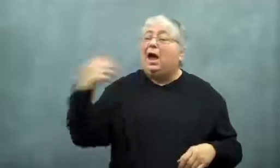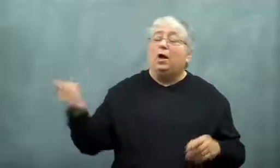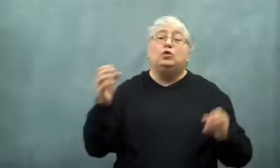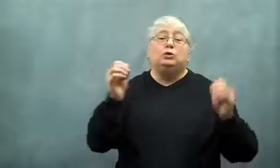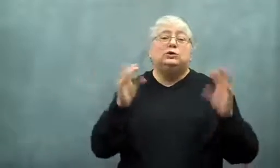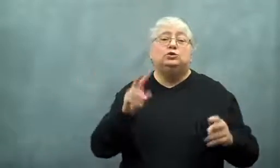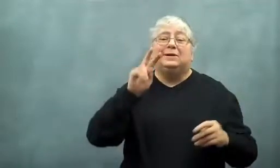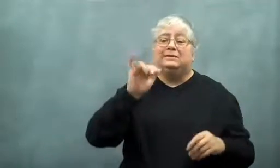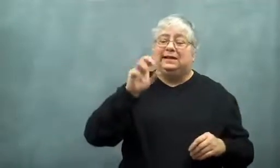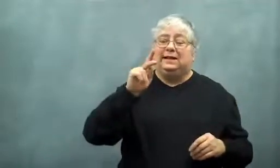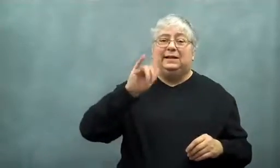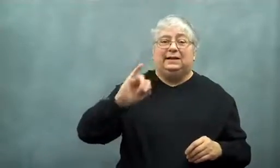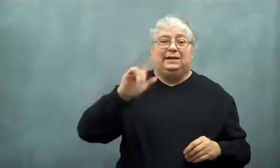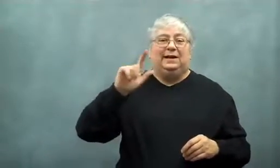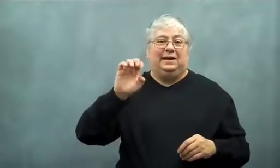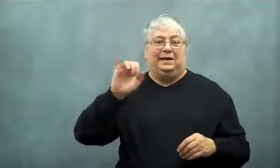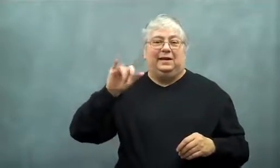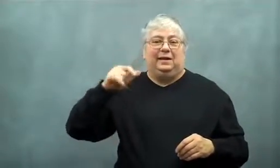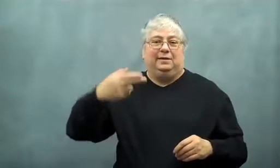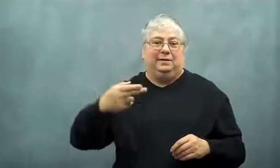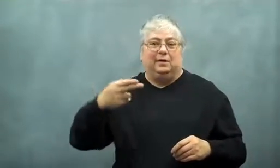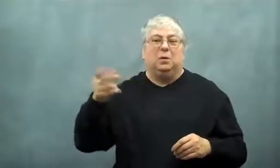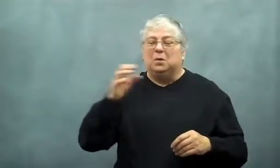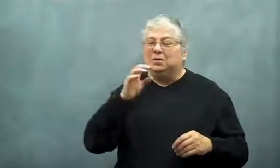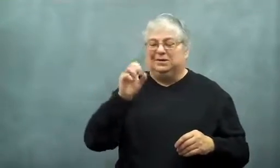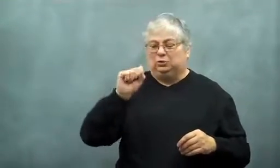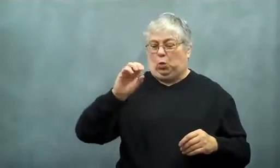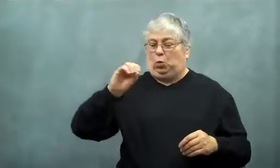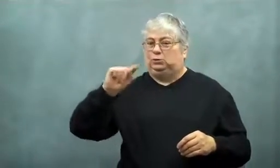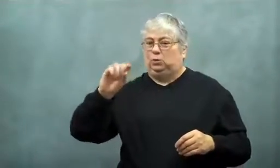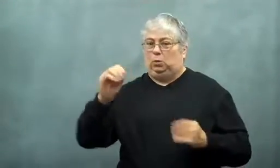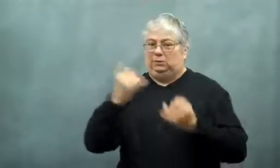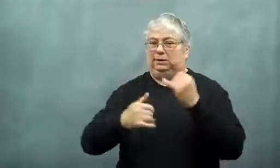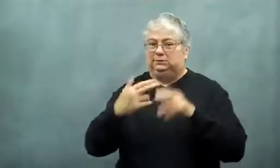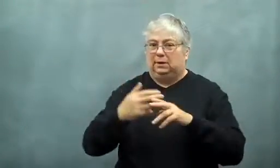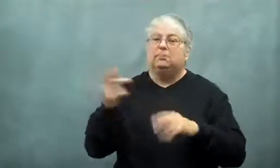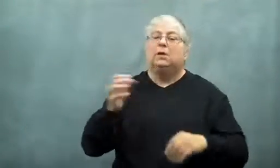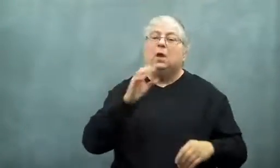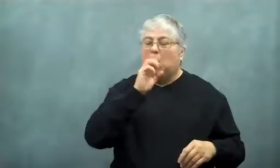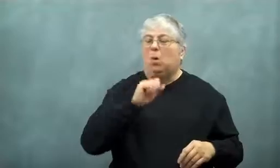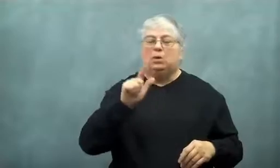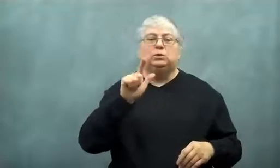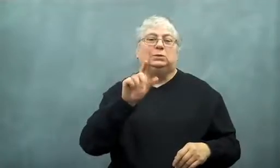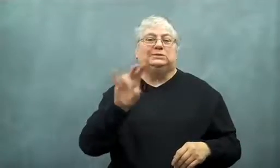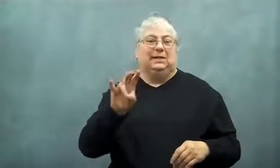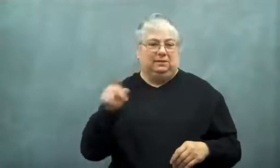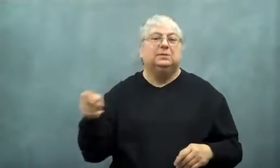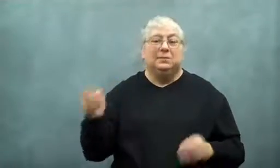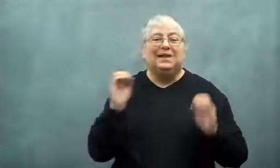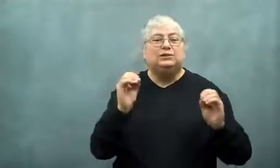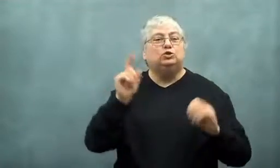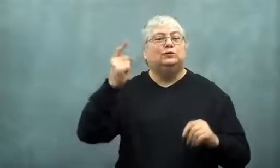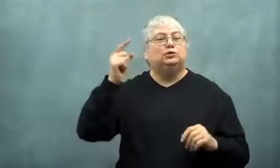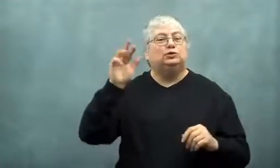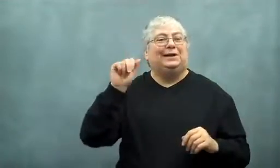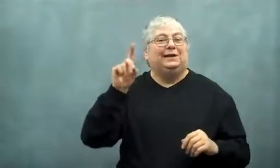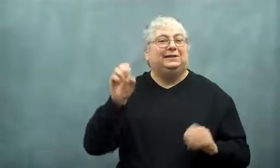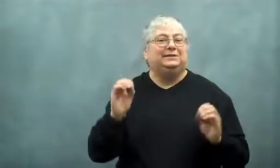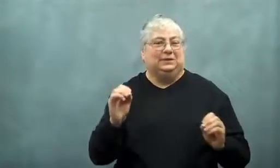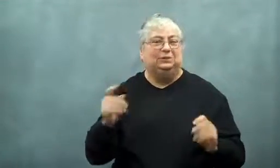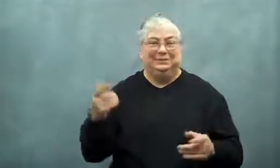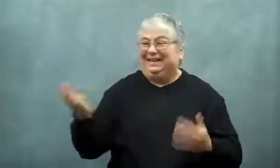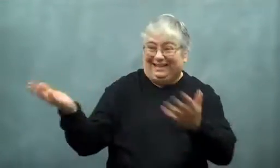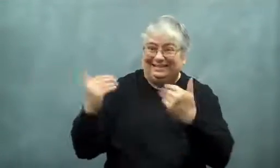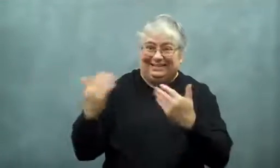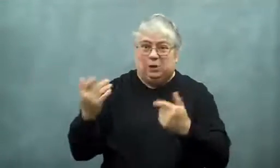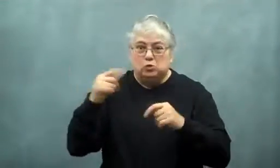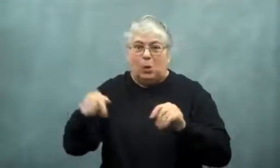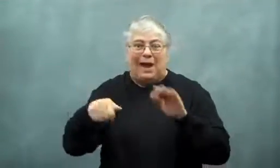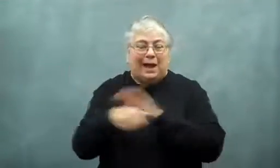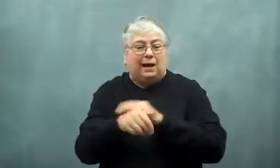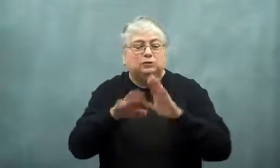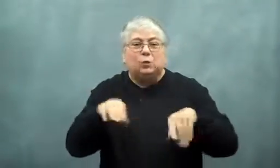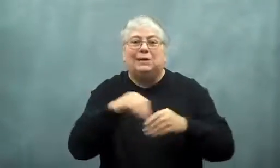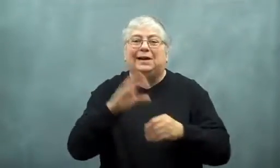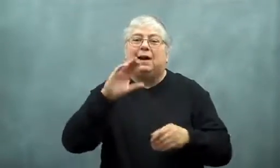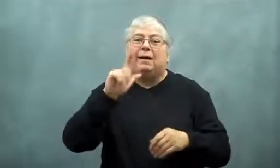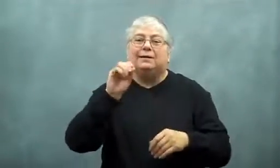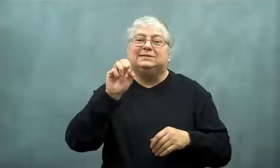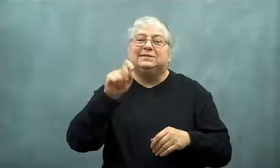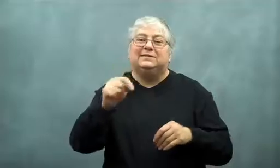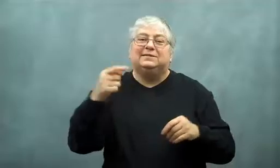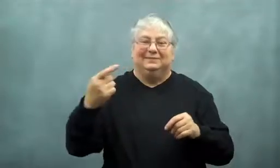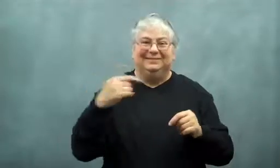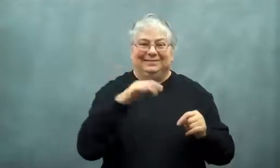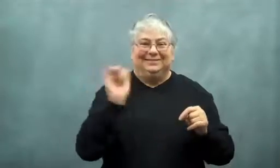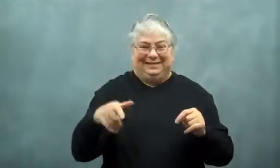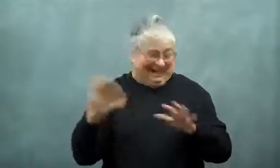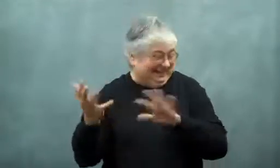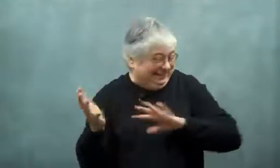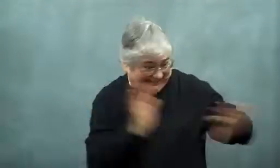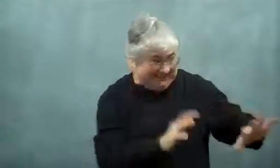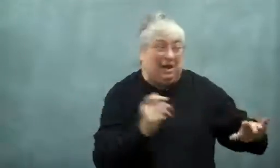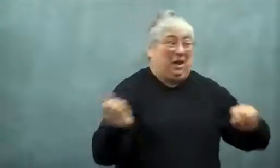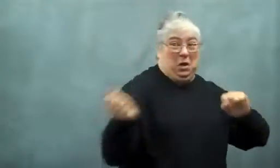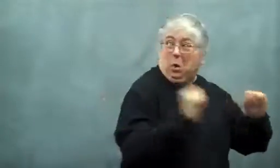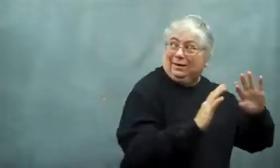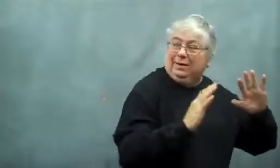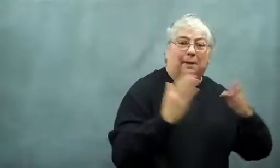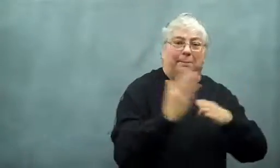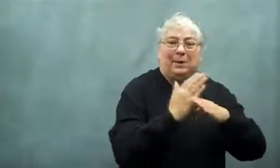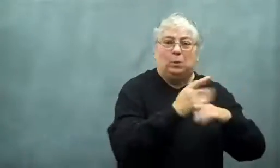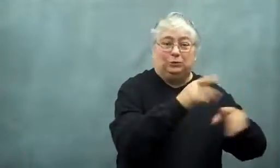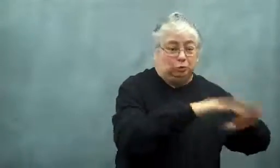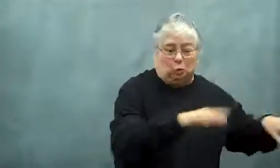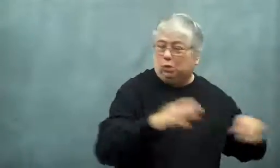Another teacher, 27 year old Vicki Leigh Soto, had a first grade classroom.